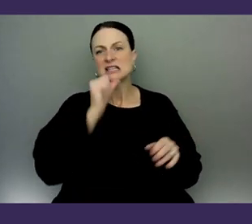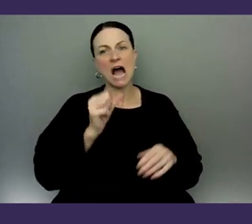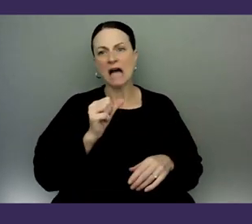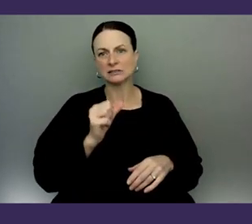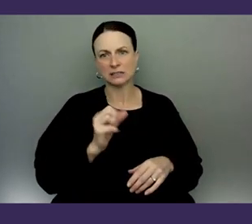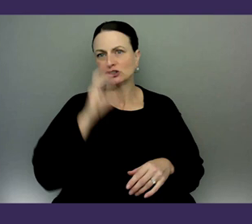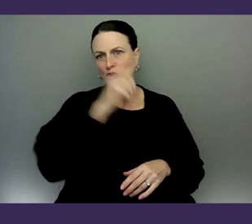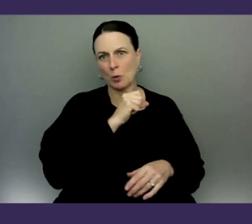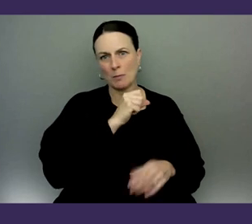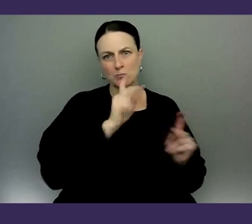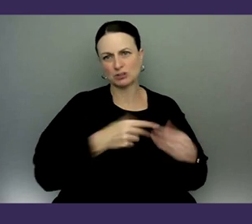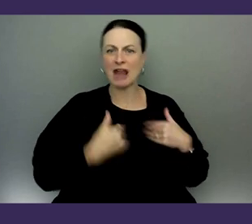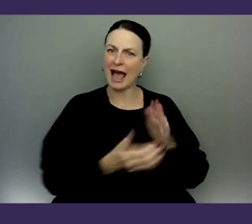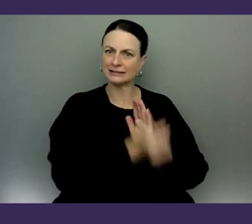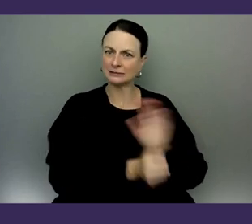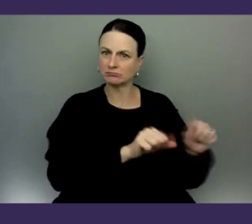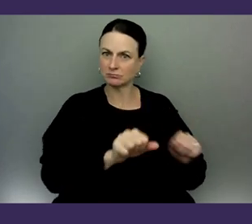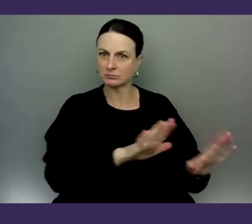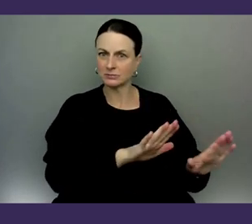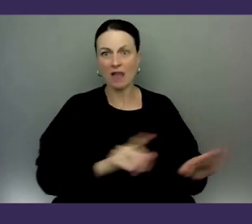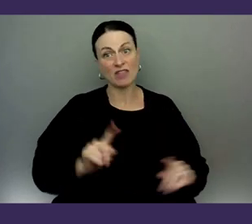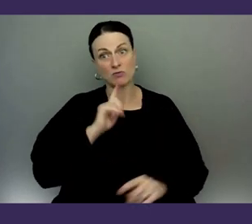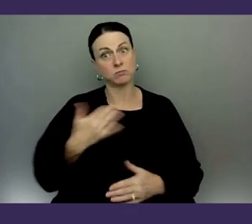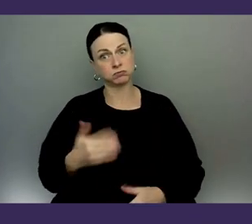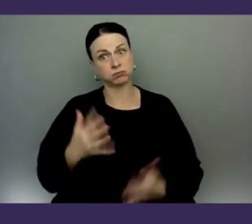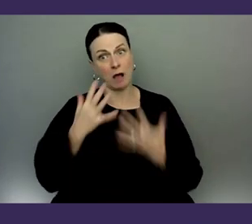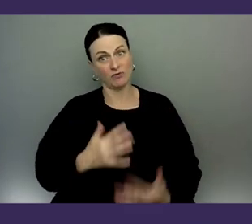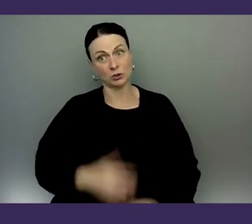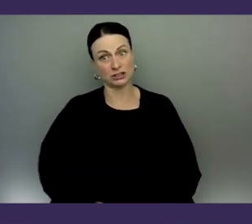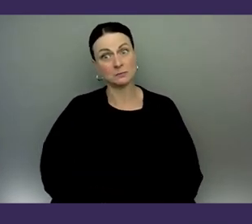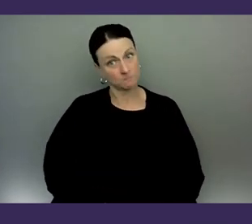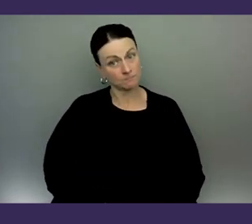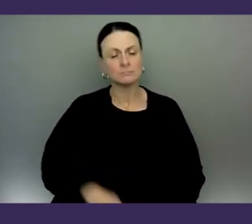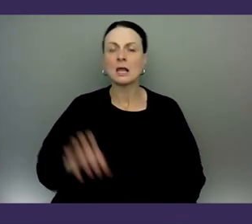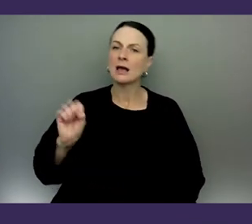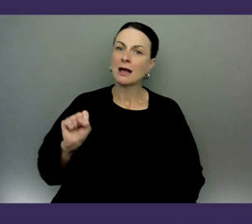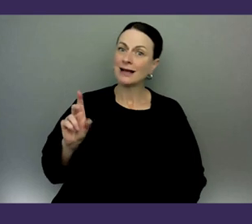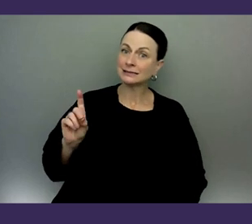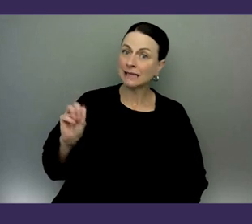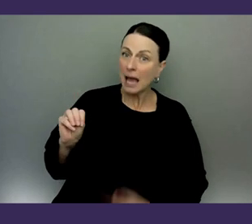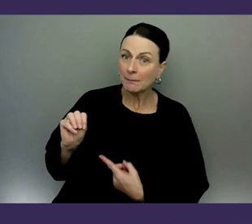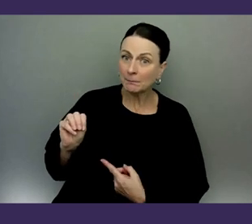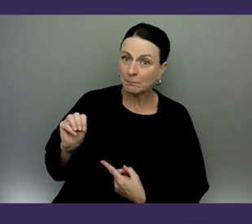of people with disabilities, which is truly unfortunate, right? SDM, however, is based on the principle